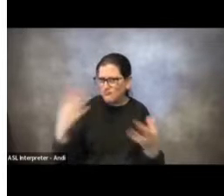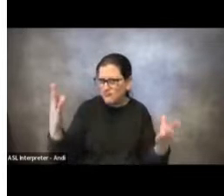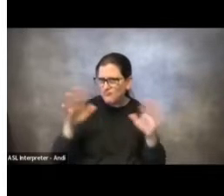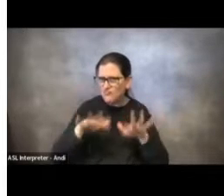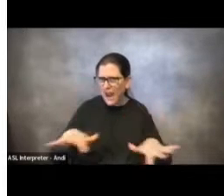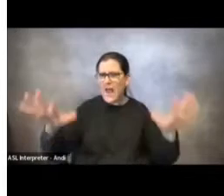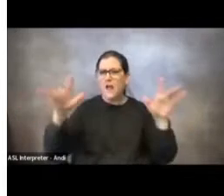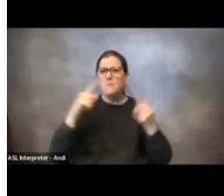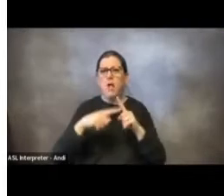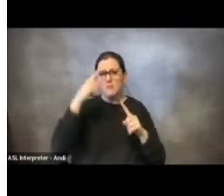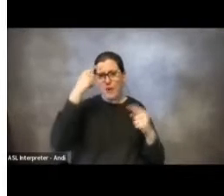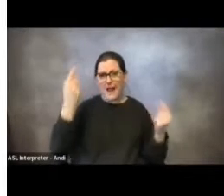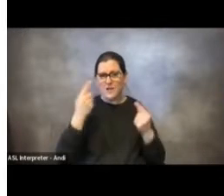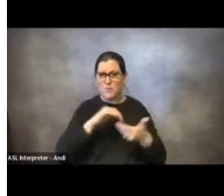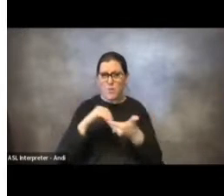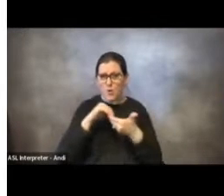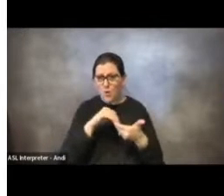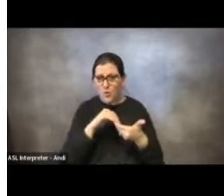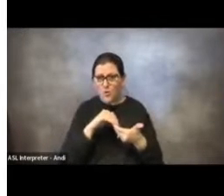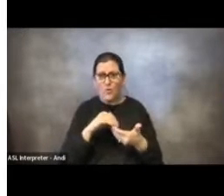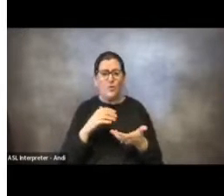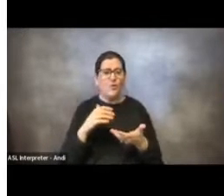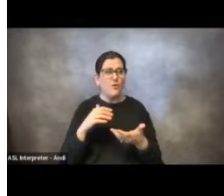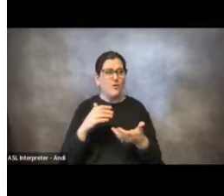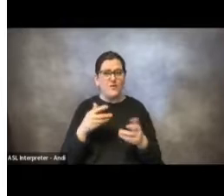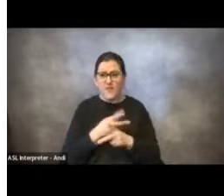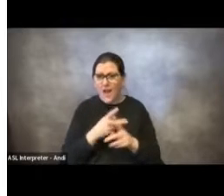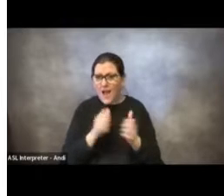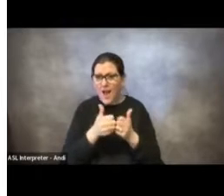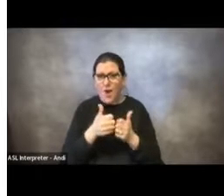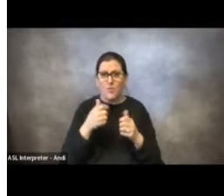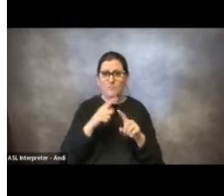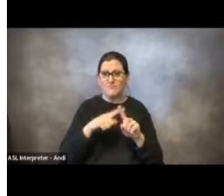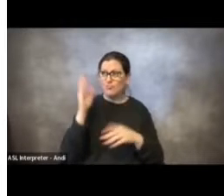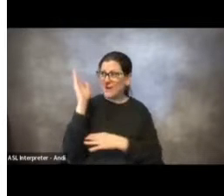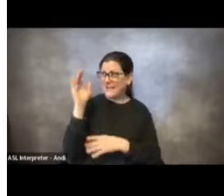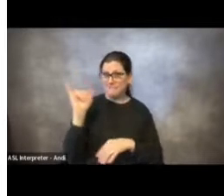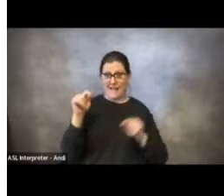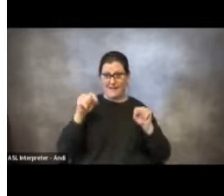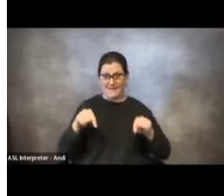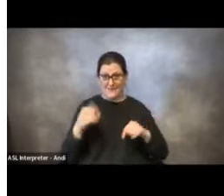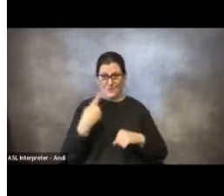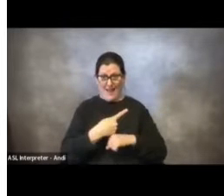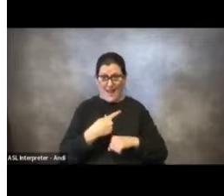injury partners as well to see, okay, how do we want to do this and different presentations such as this one, what's the best way to get this information to the